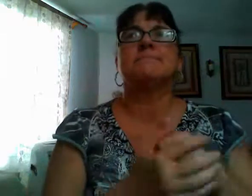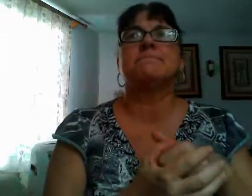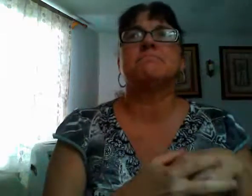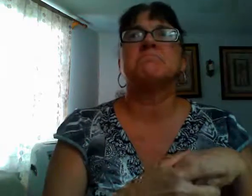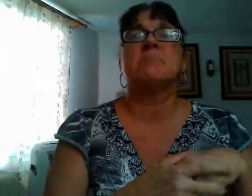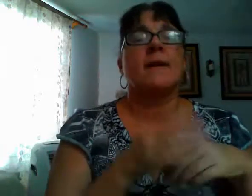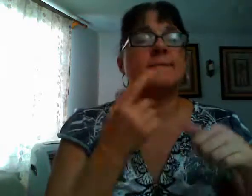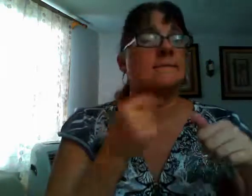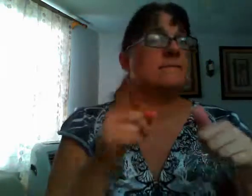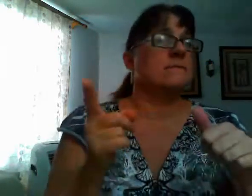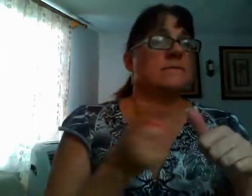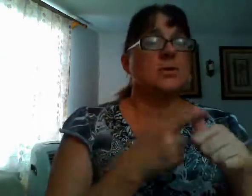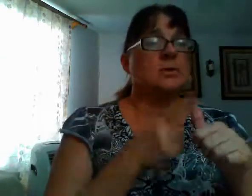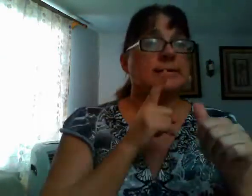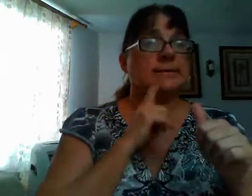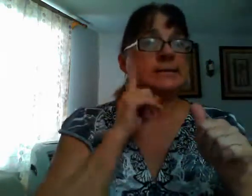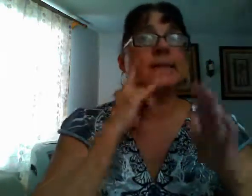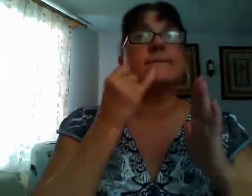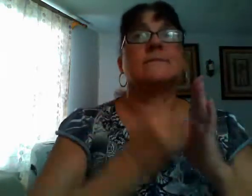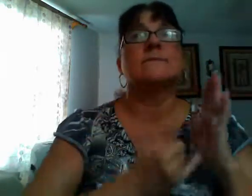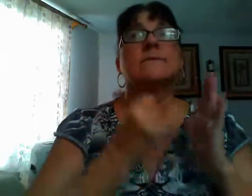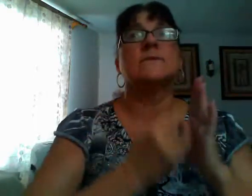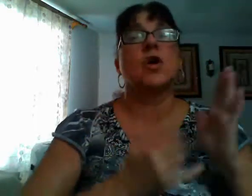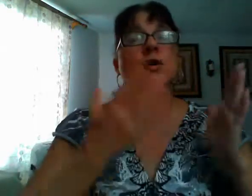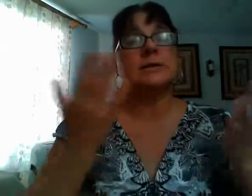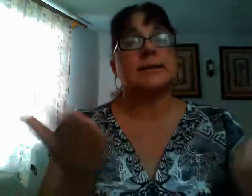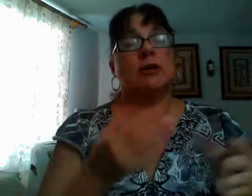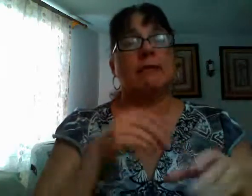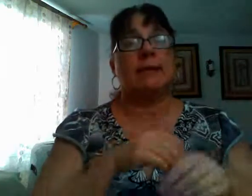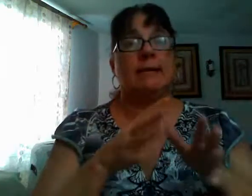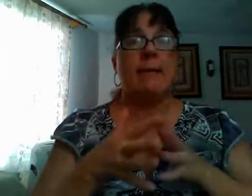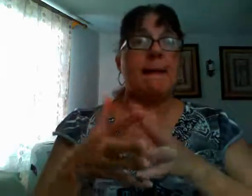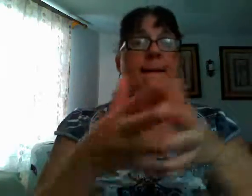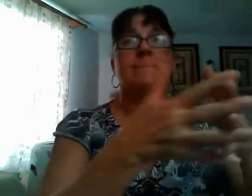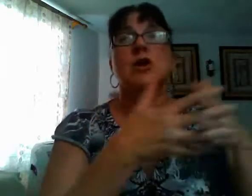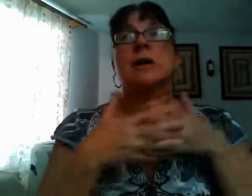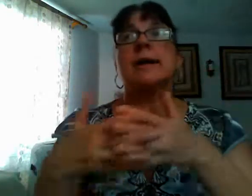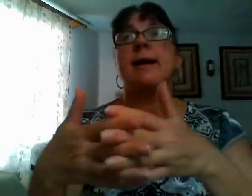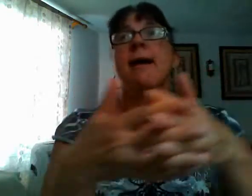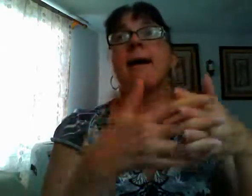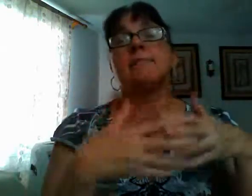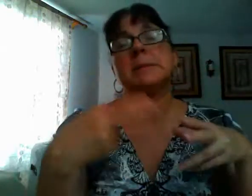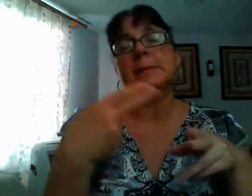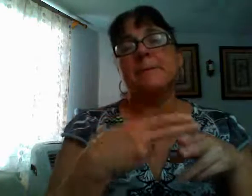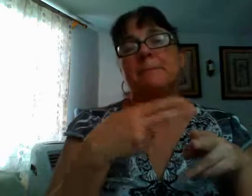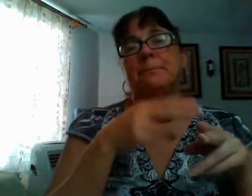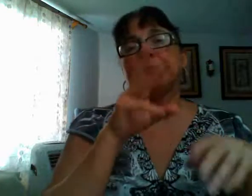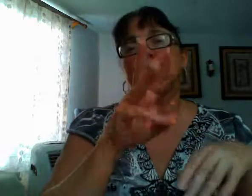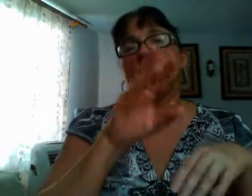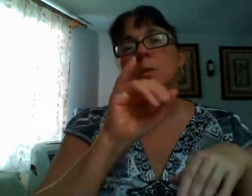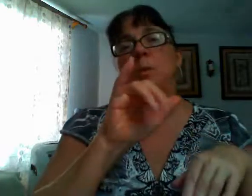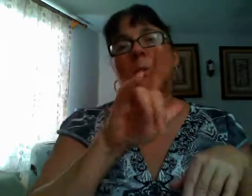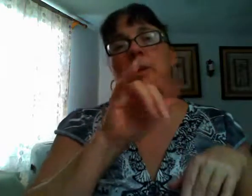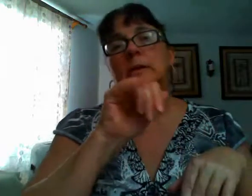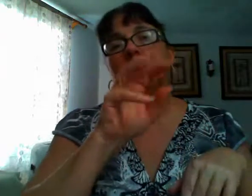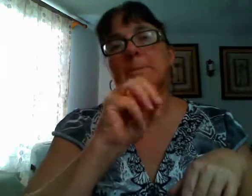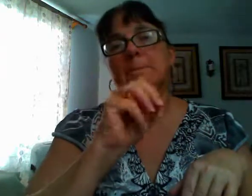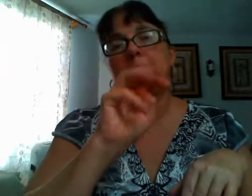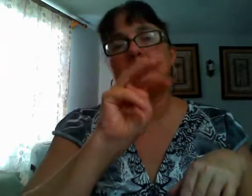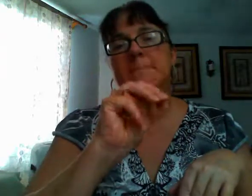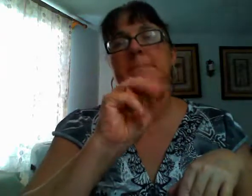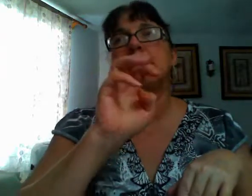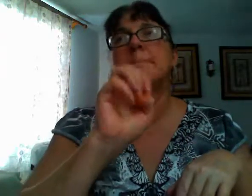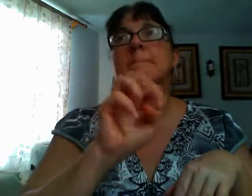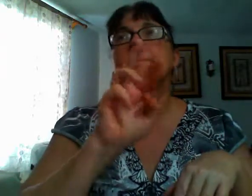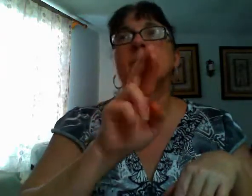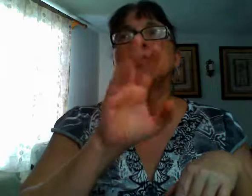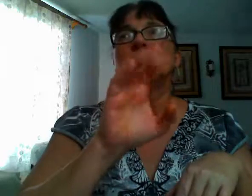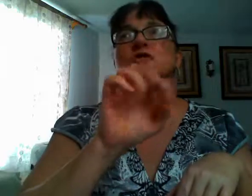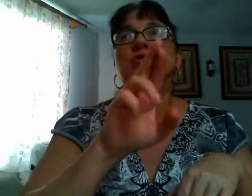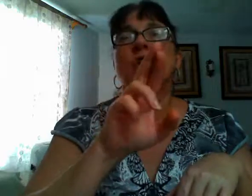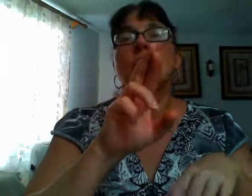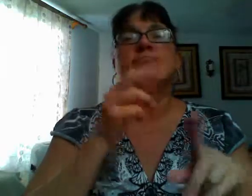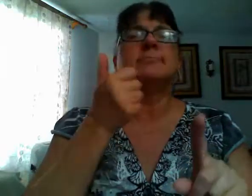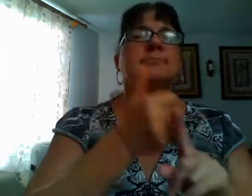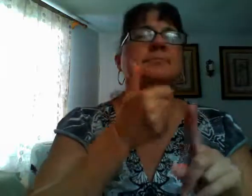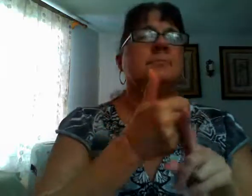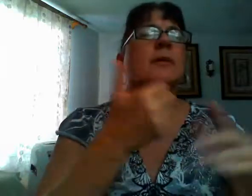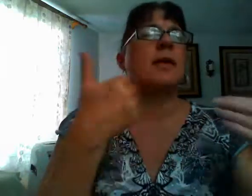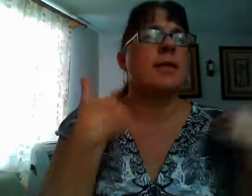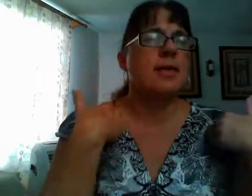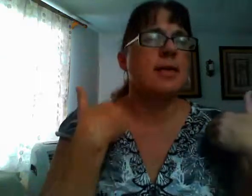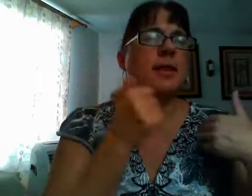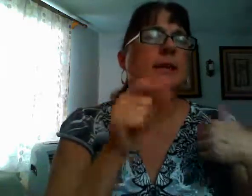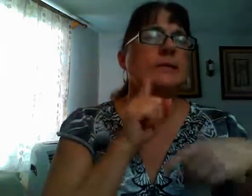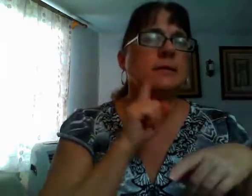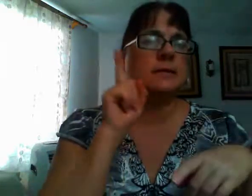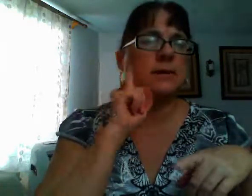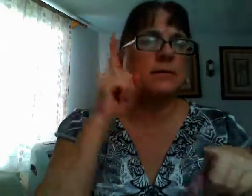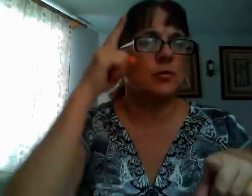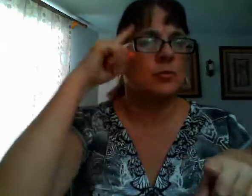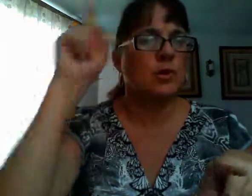The first Deaf artist in America was William Mercer, who also had a Deaf brother.